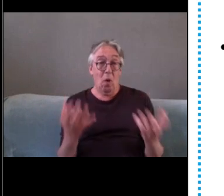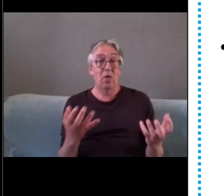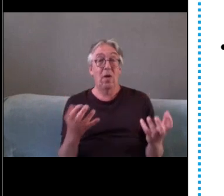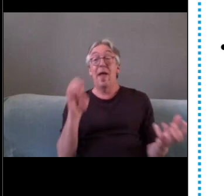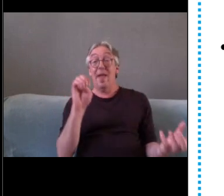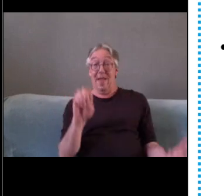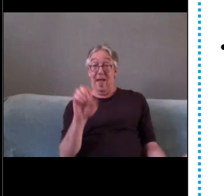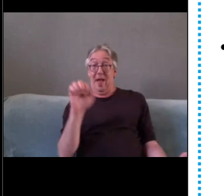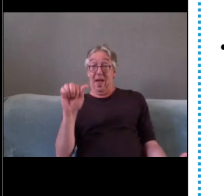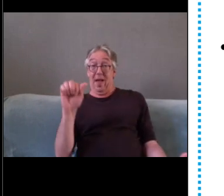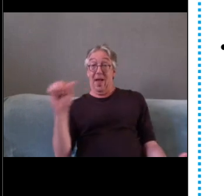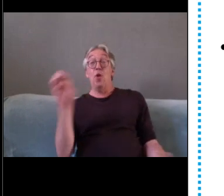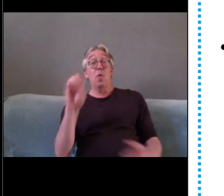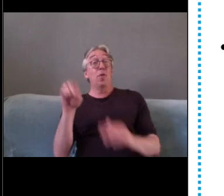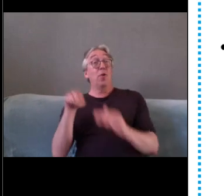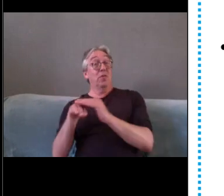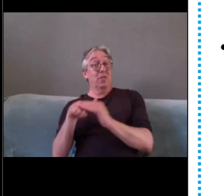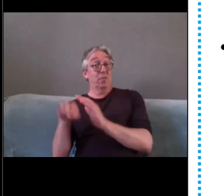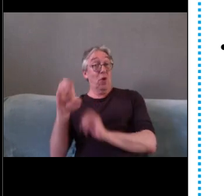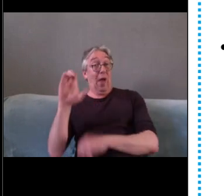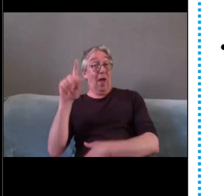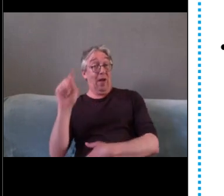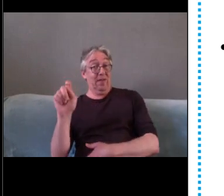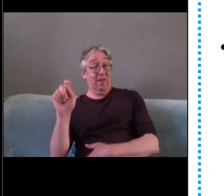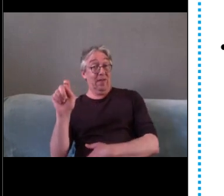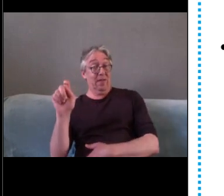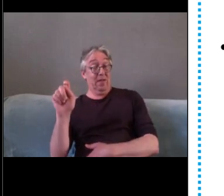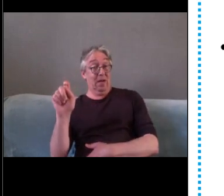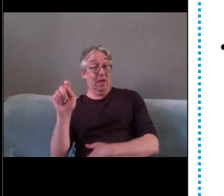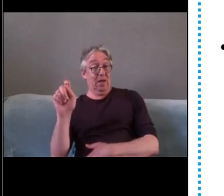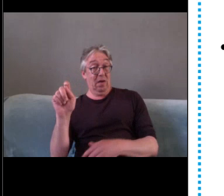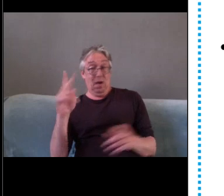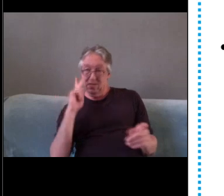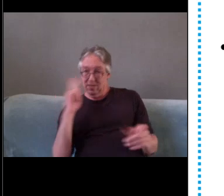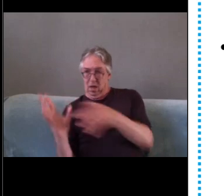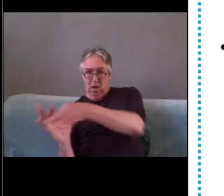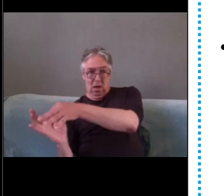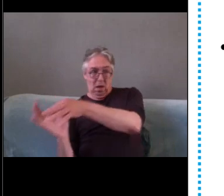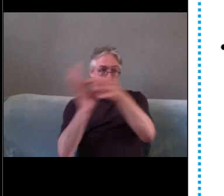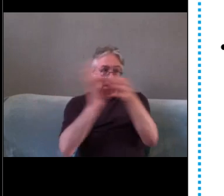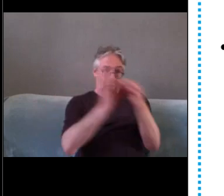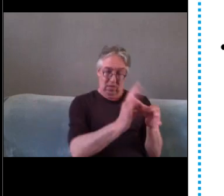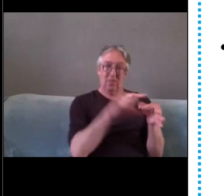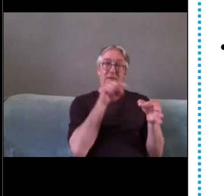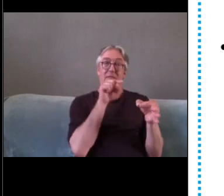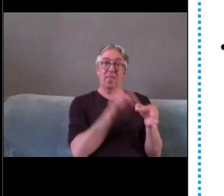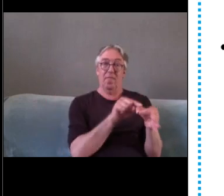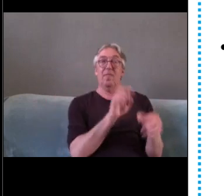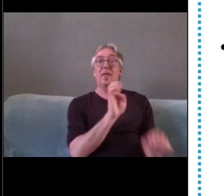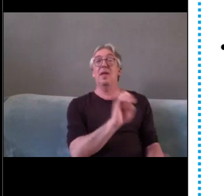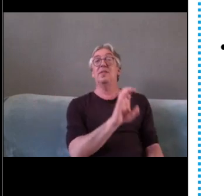to ensure that the call centre responding to emergency calls to 112